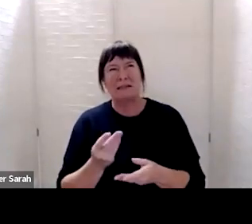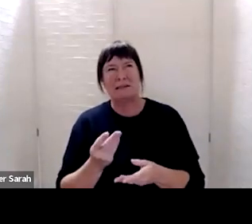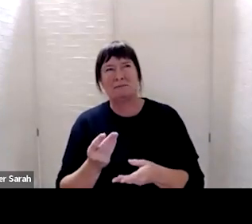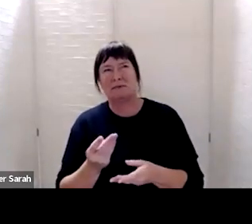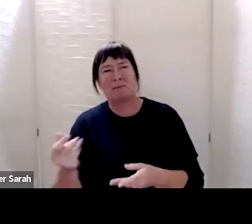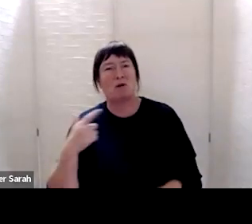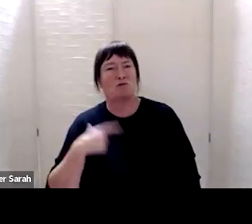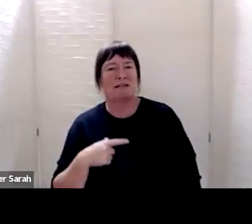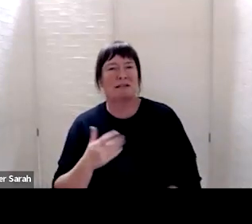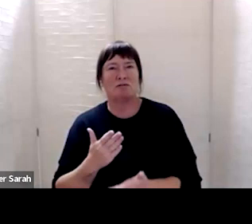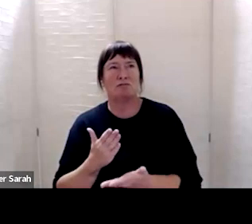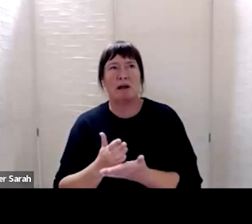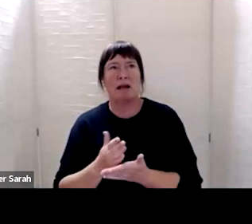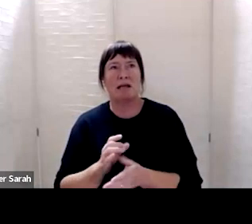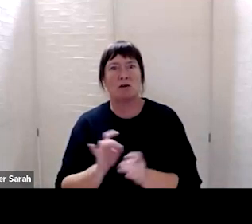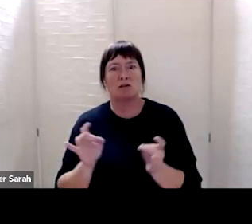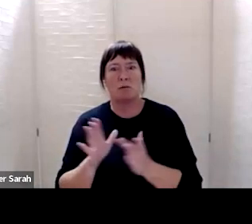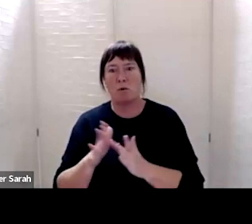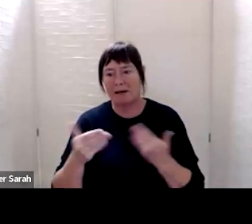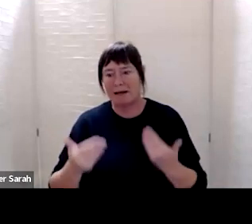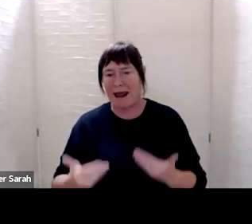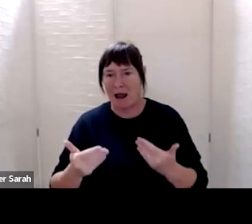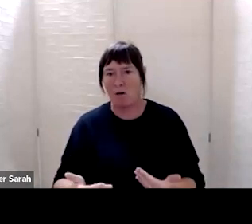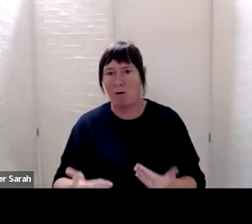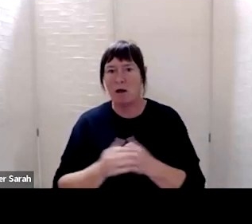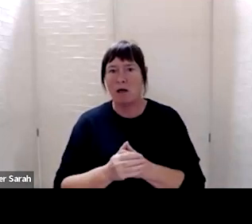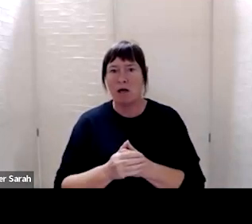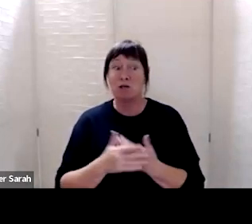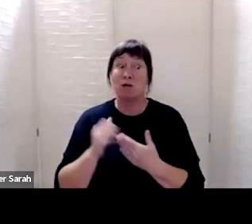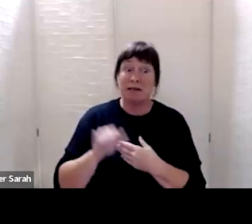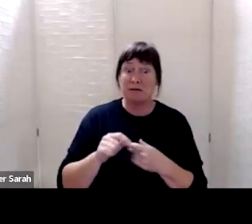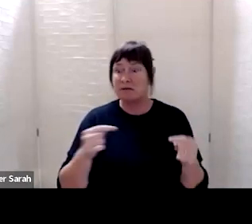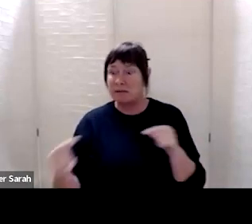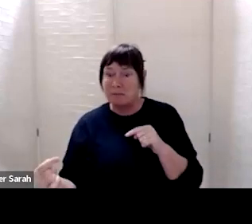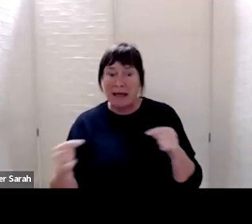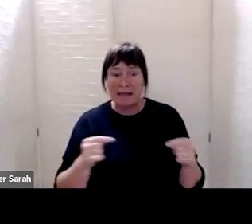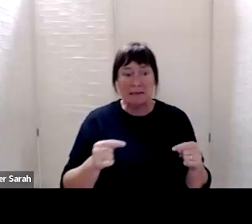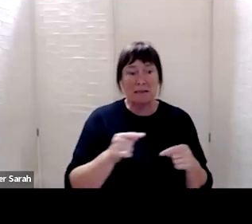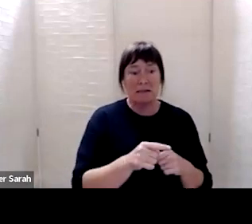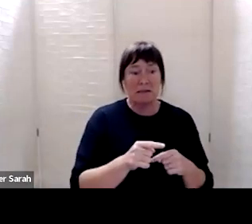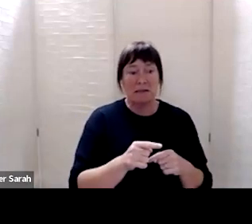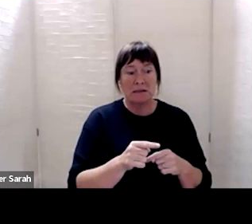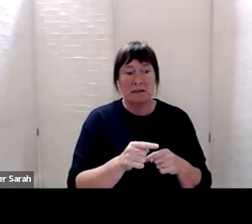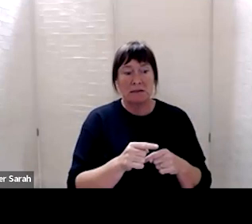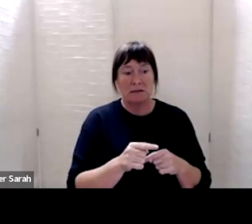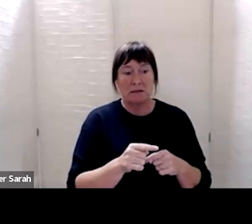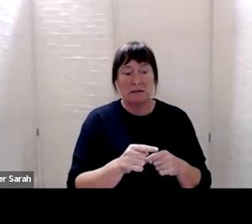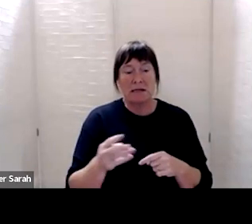So while there’s a debate about which system some communities of disabled people should be eligible for.